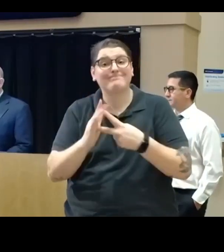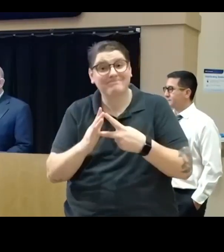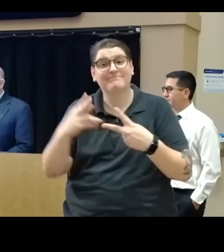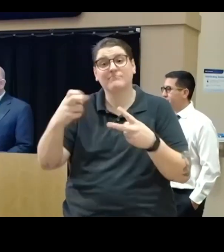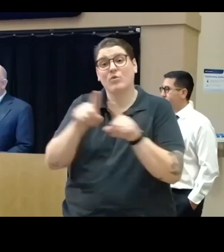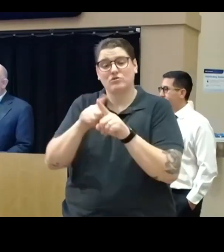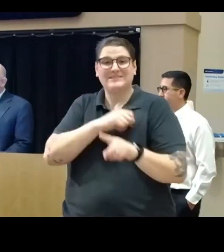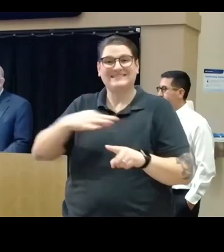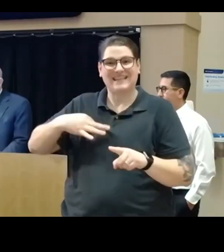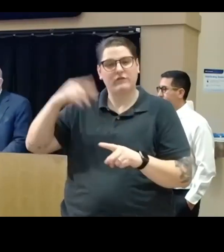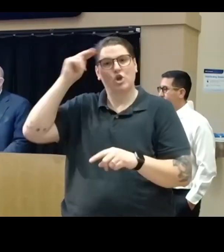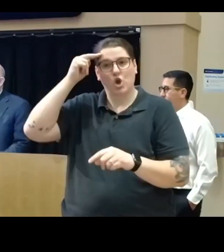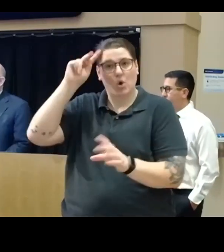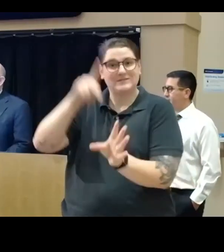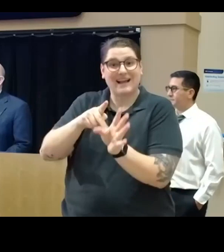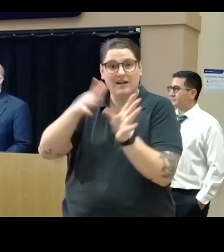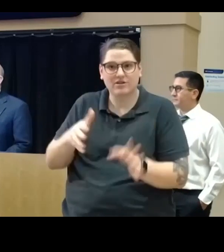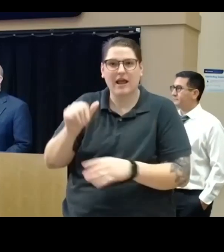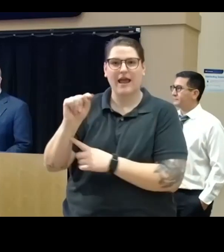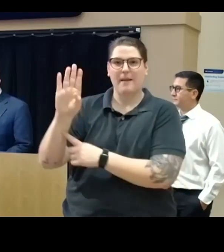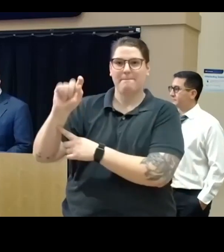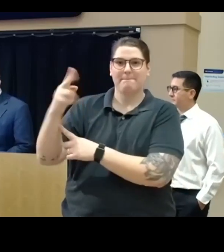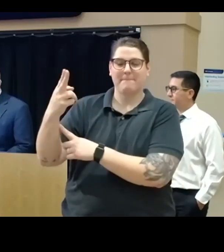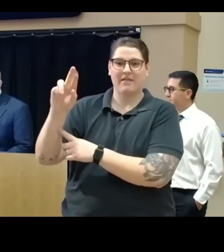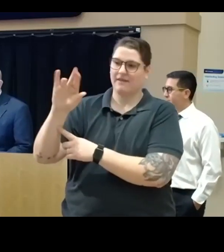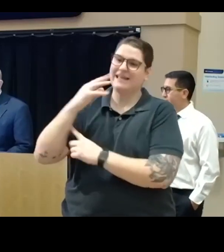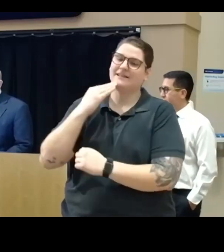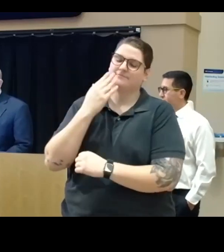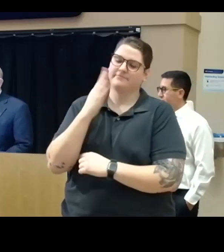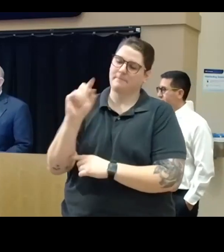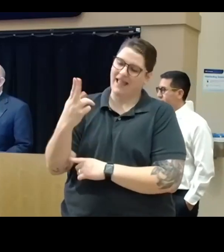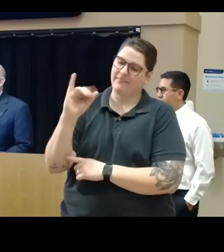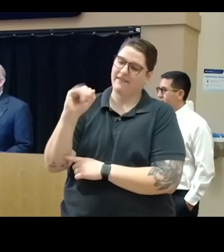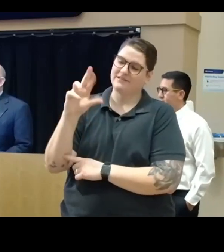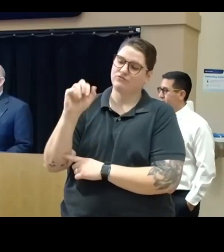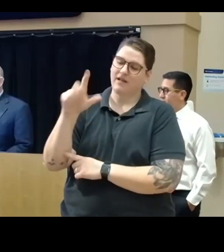a staff neuropsychiatrist at the Beth Israel Deaconess Medical Center an affiliate faculty